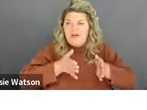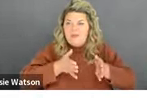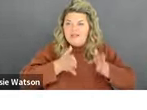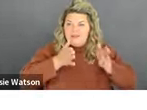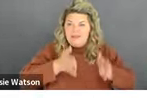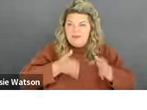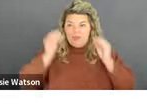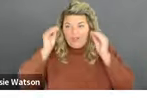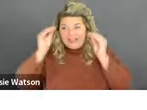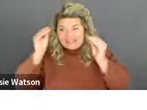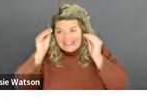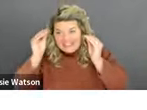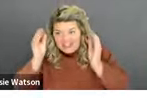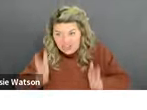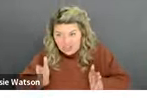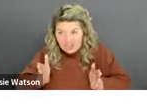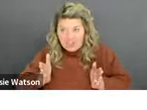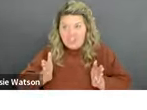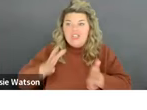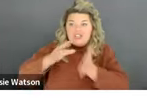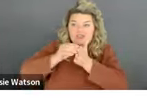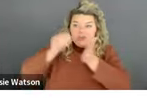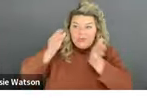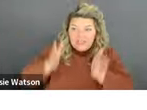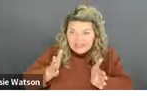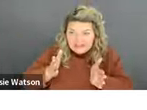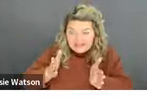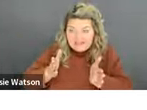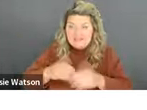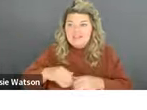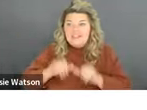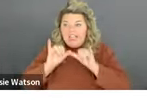So this can be used for like teacher, student, engineer.